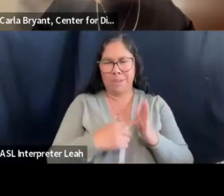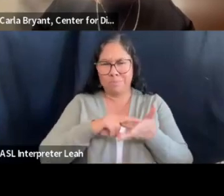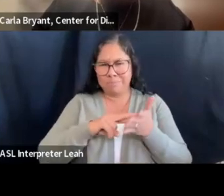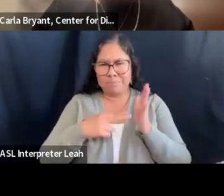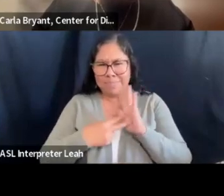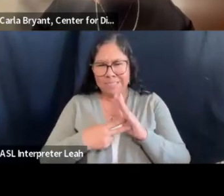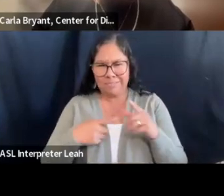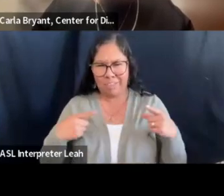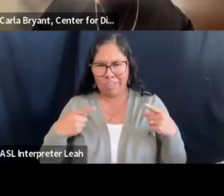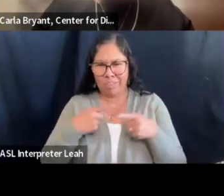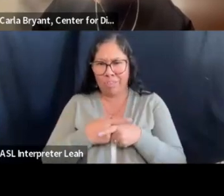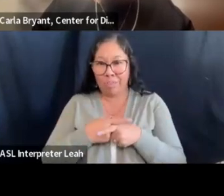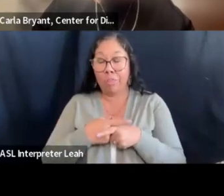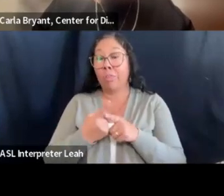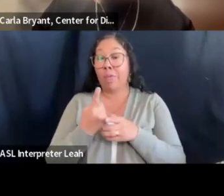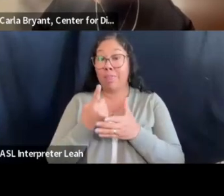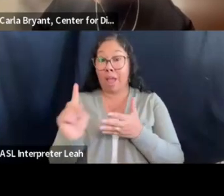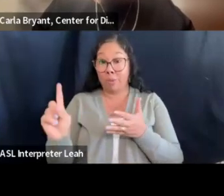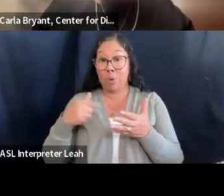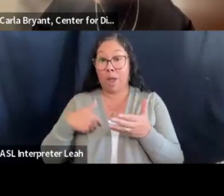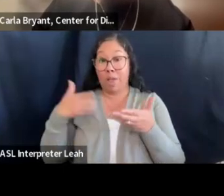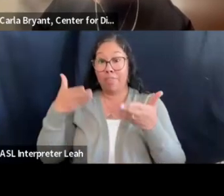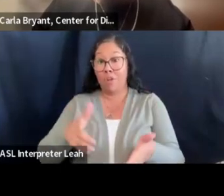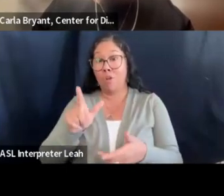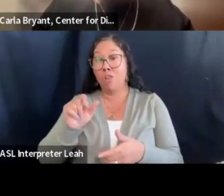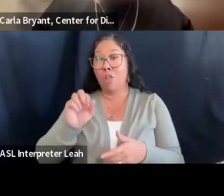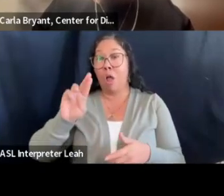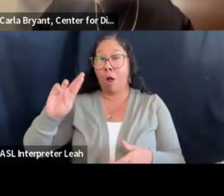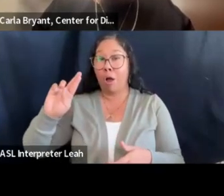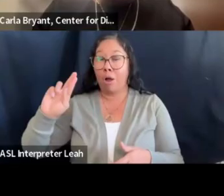black families. Some black families said in some context our kids are invisible,